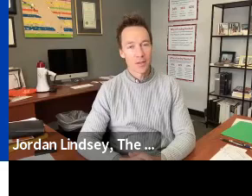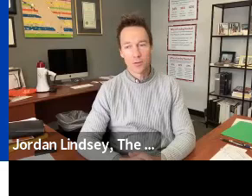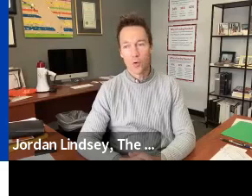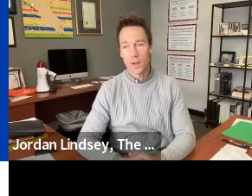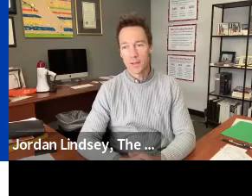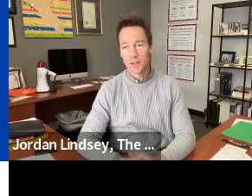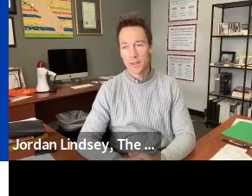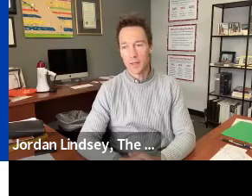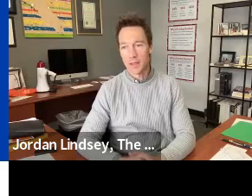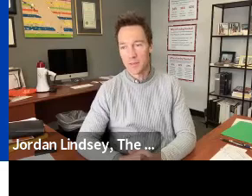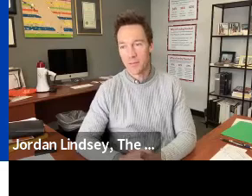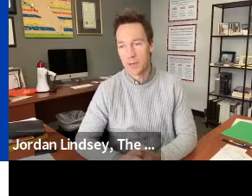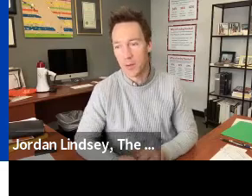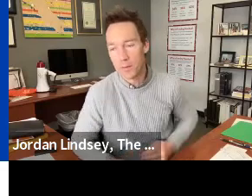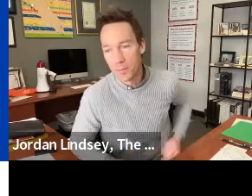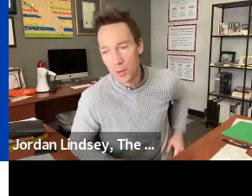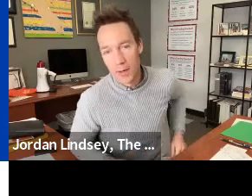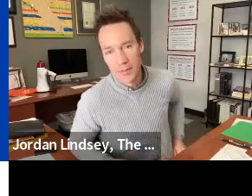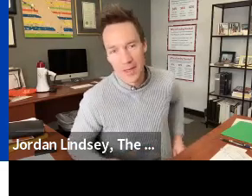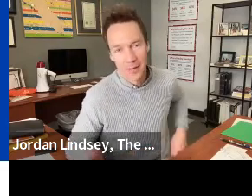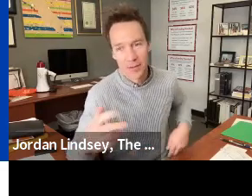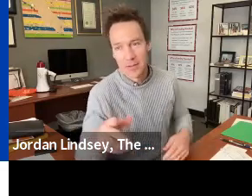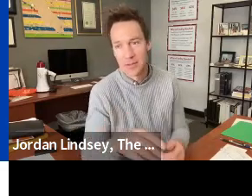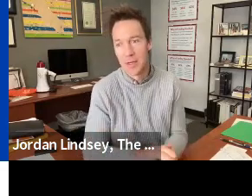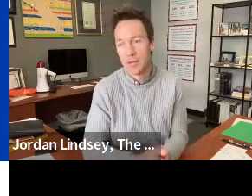gonna quickly give some information about one of our programs that kind of addresses.